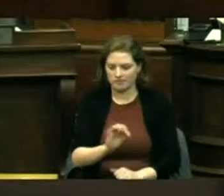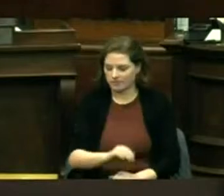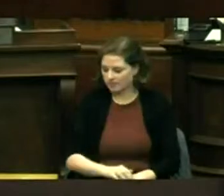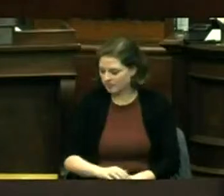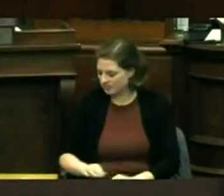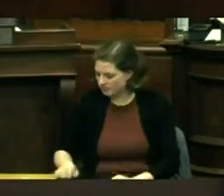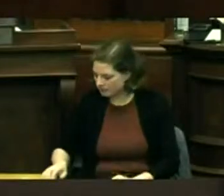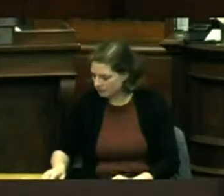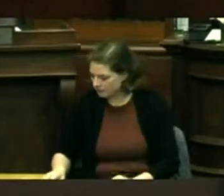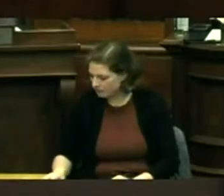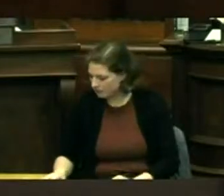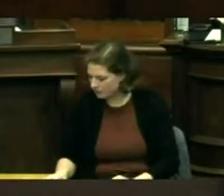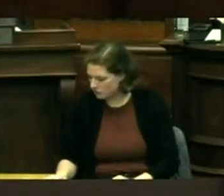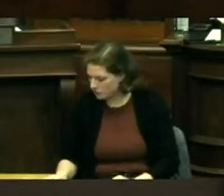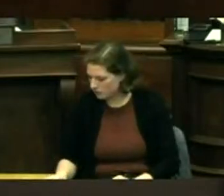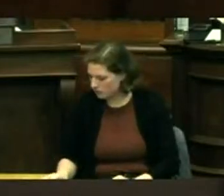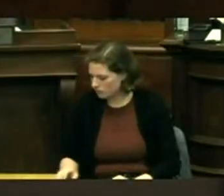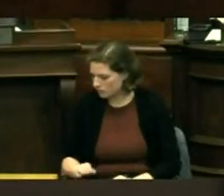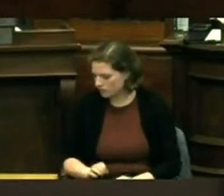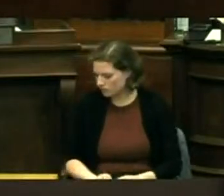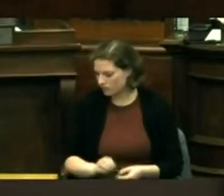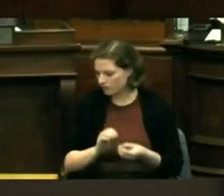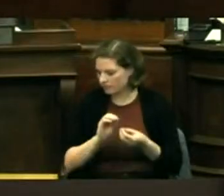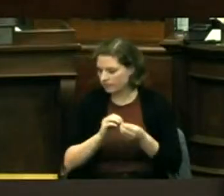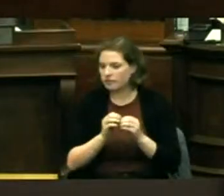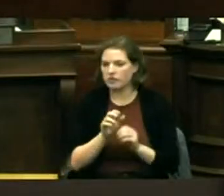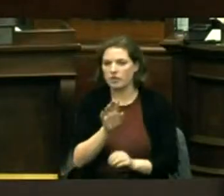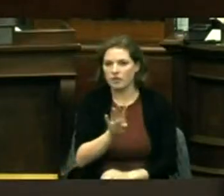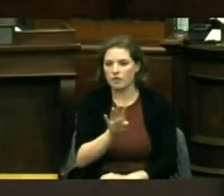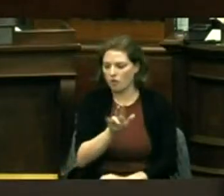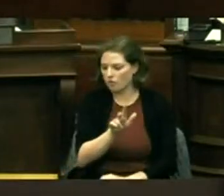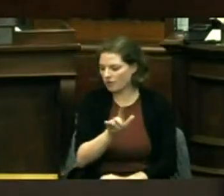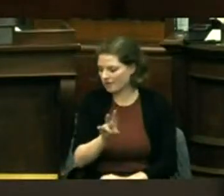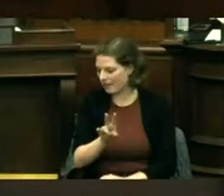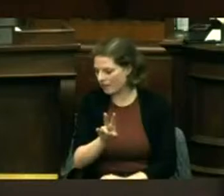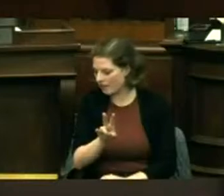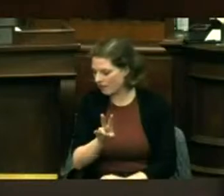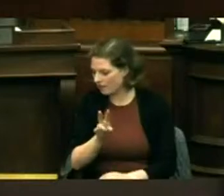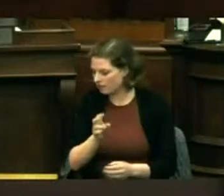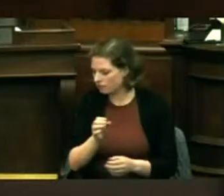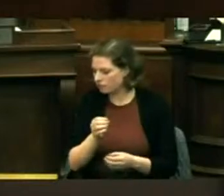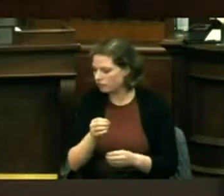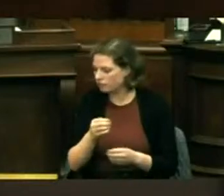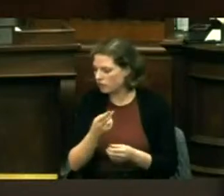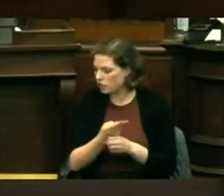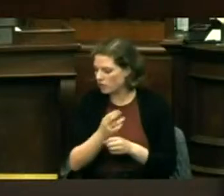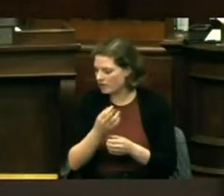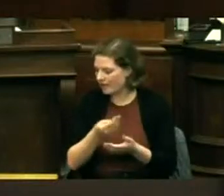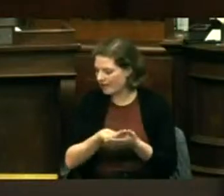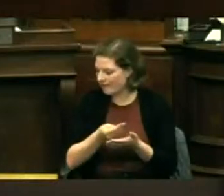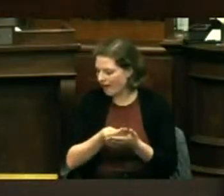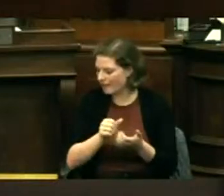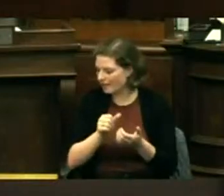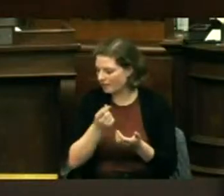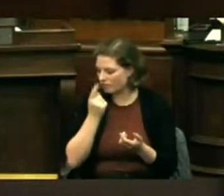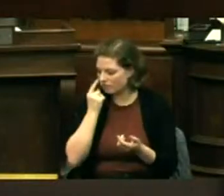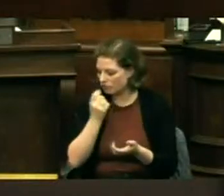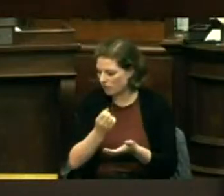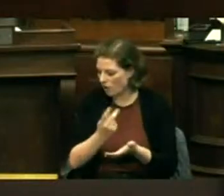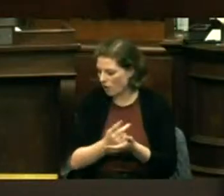any additional questions? Move it. Second. All in favor? Aye. The motion carries. And